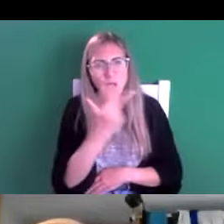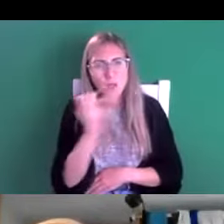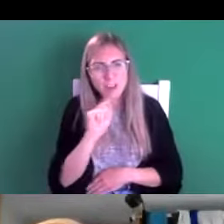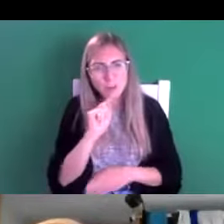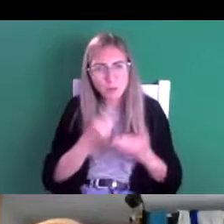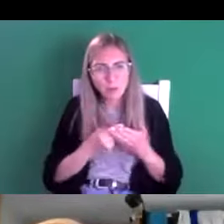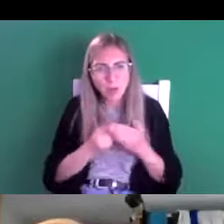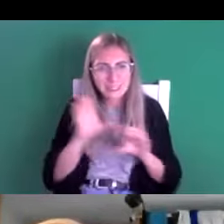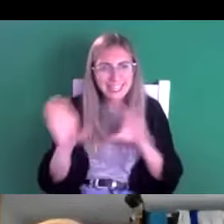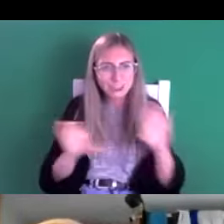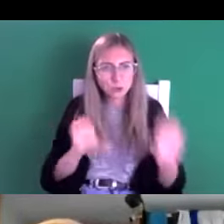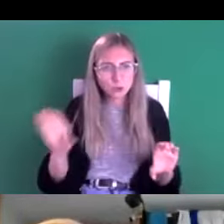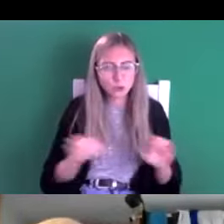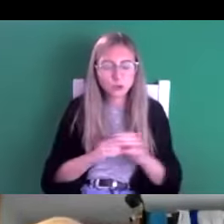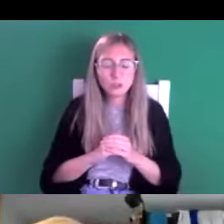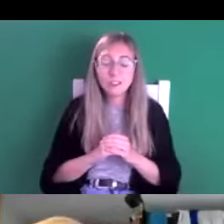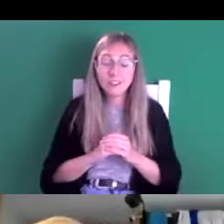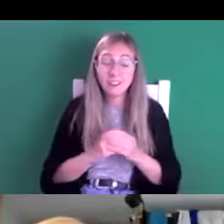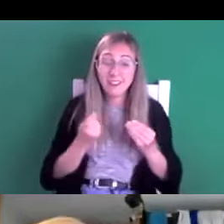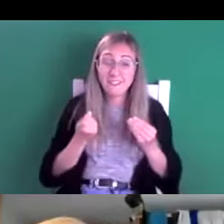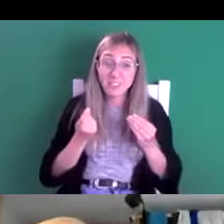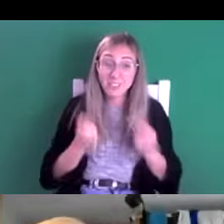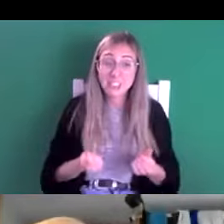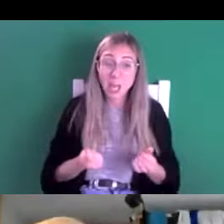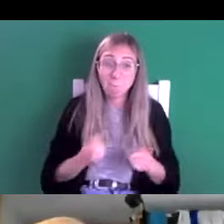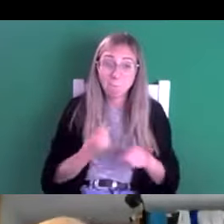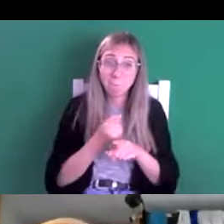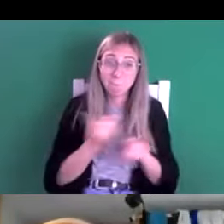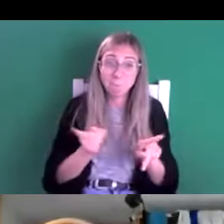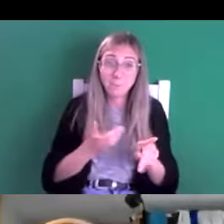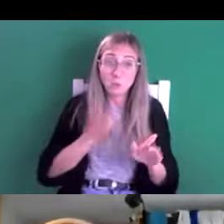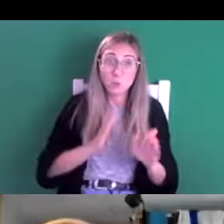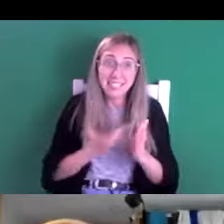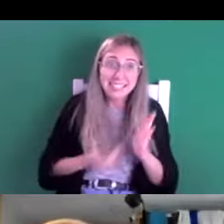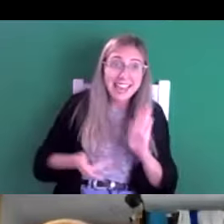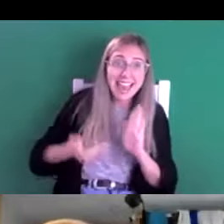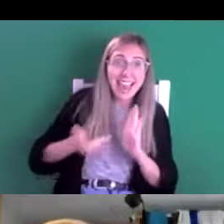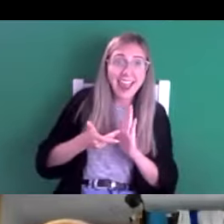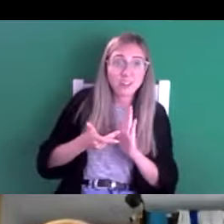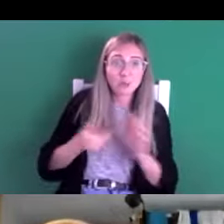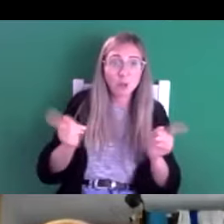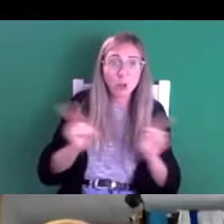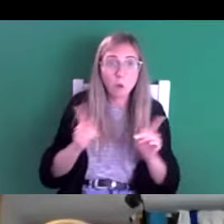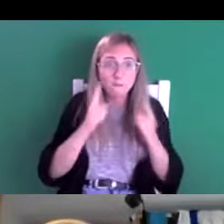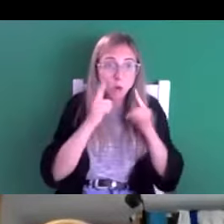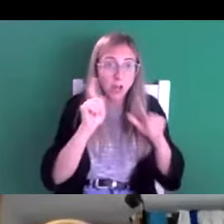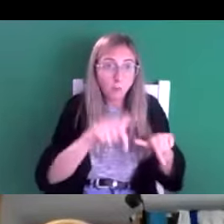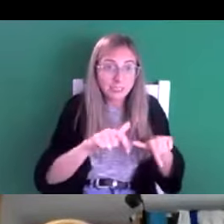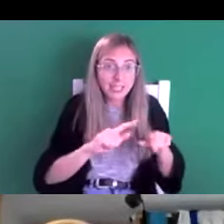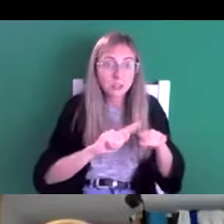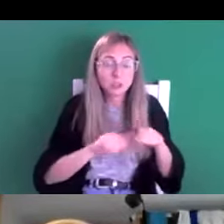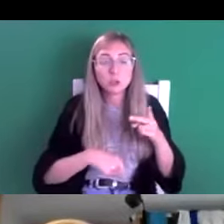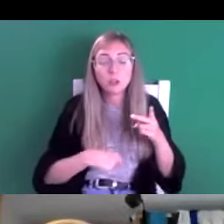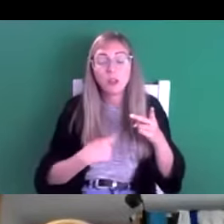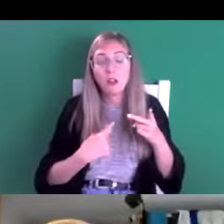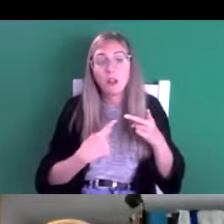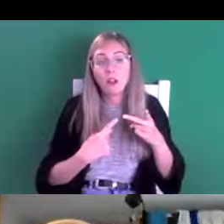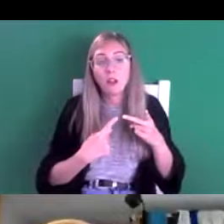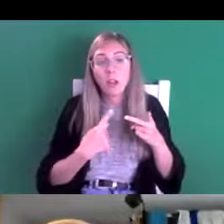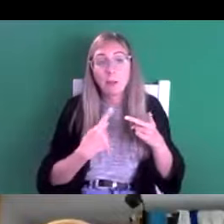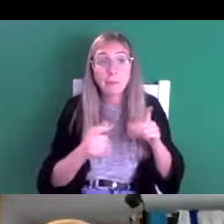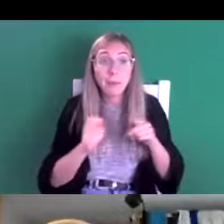for some people you will need extra access costs for accommodation for maybe pas and you may not